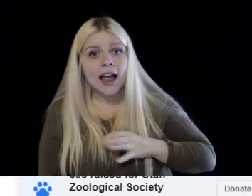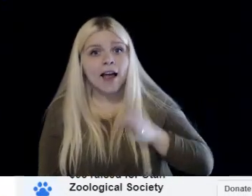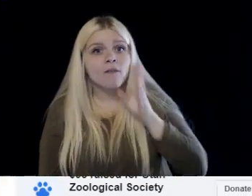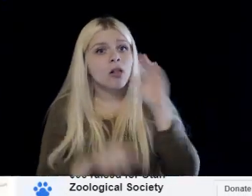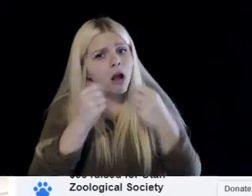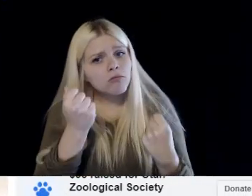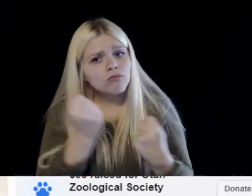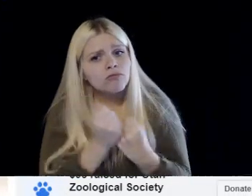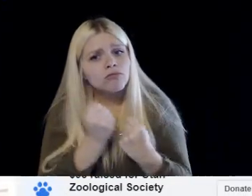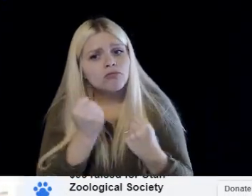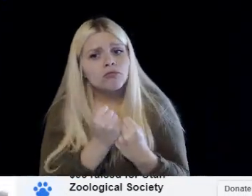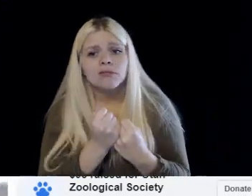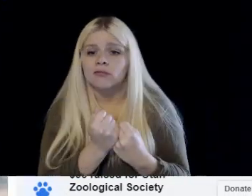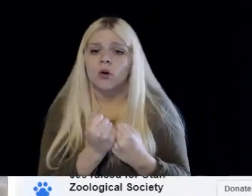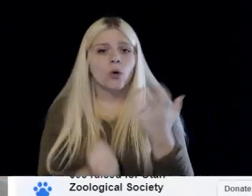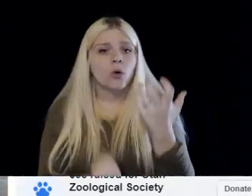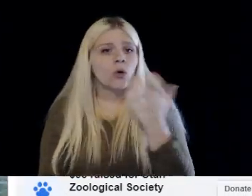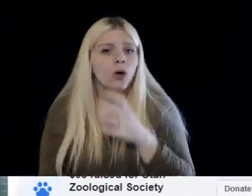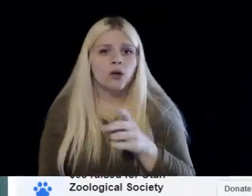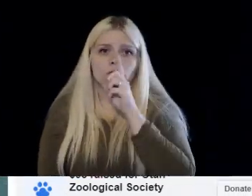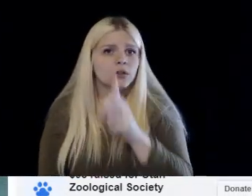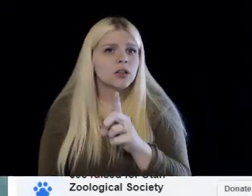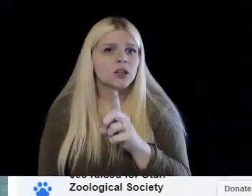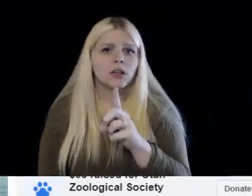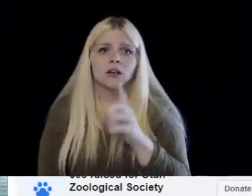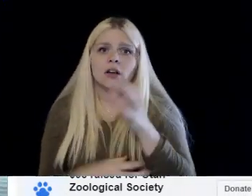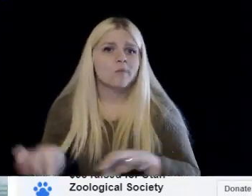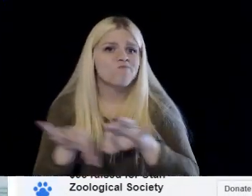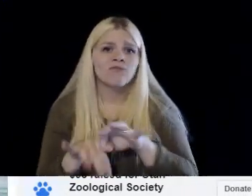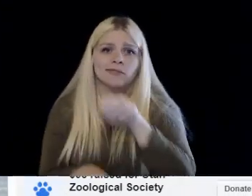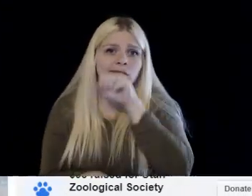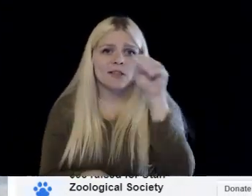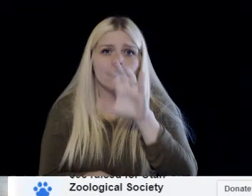So we would love your support at hoglezoo.org right now. If you can, of course. All